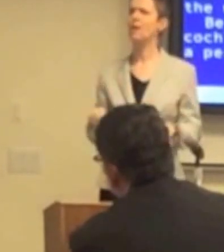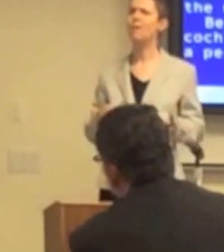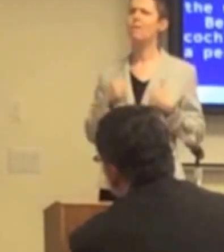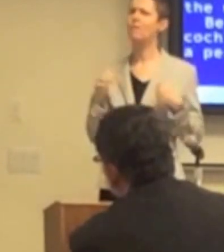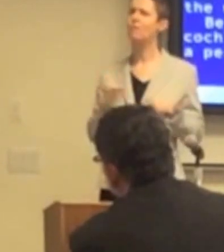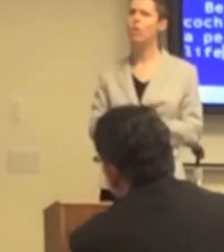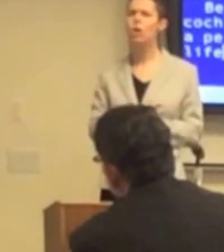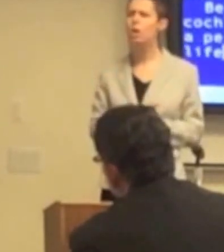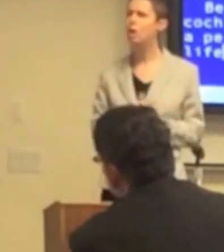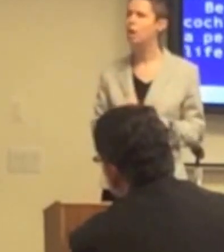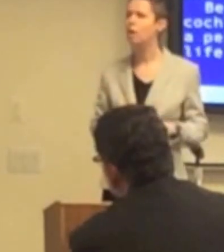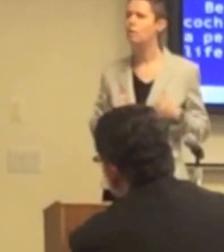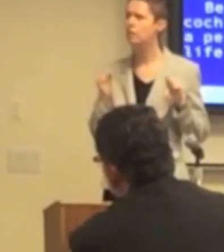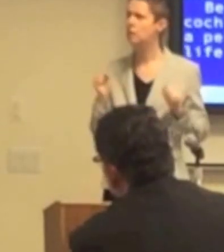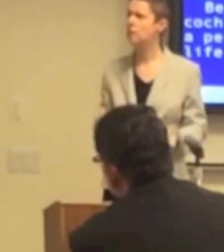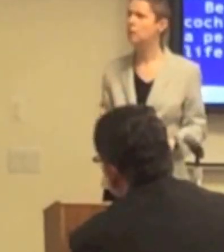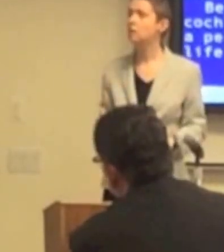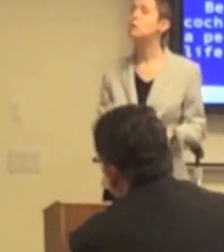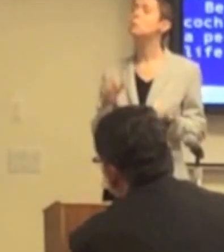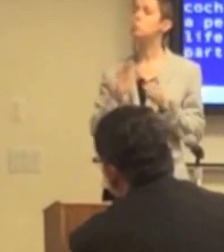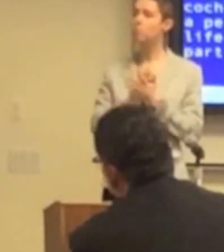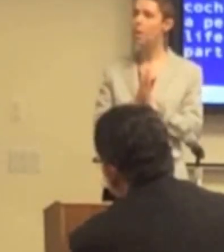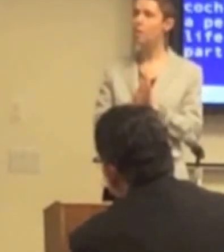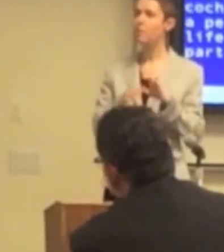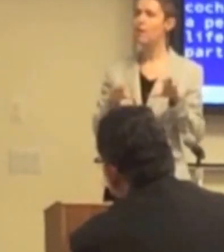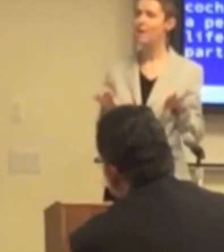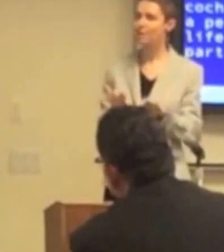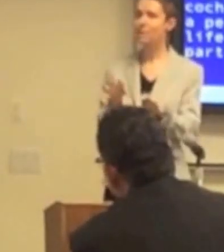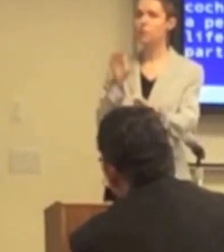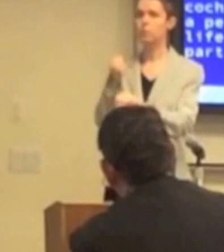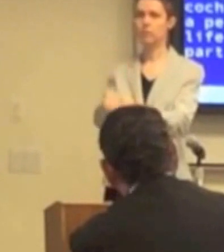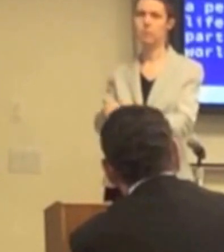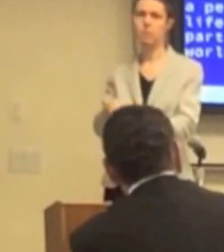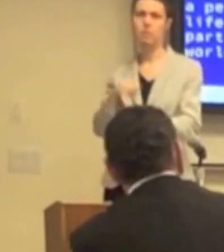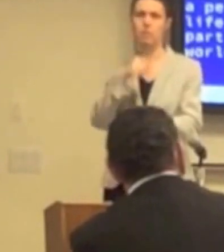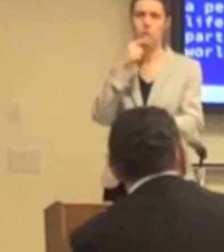As an active participant of the hearing world.